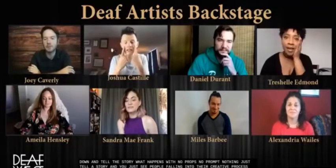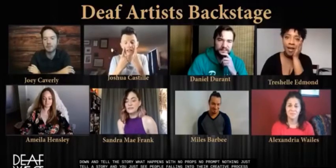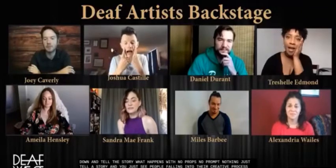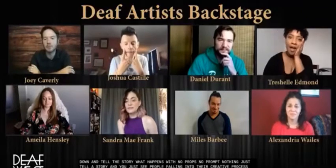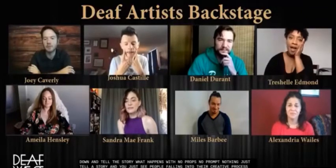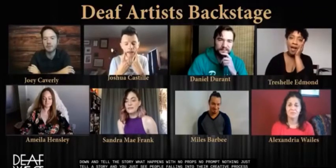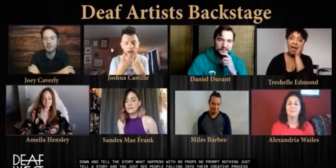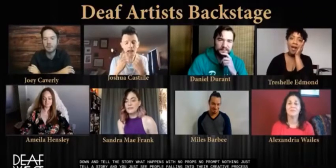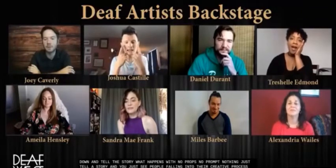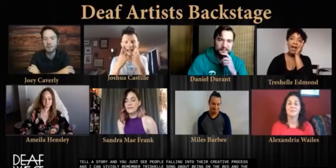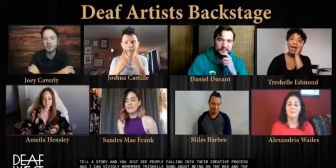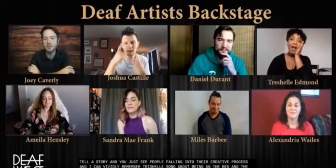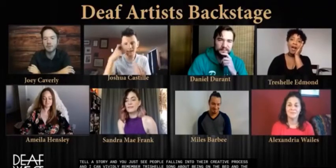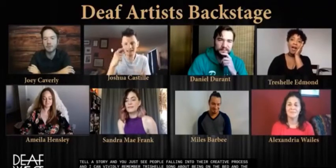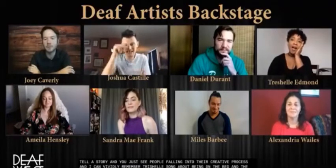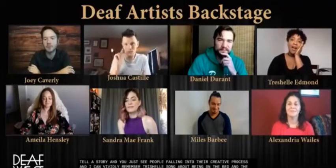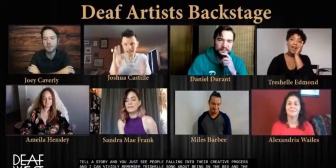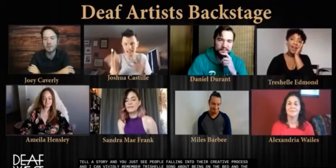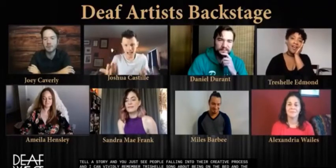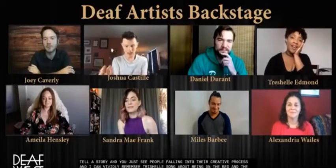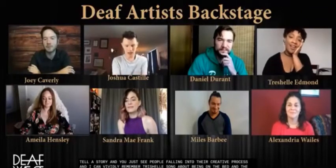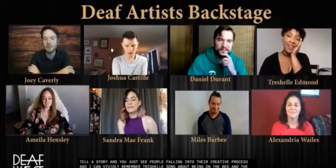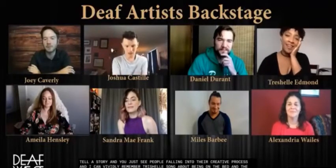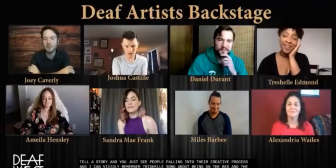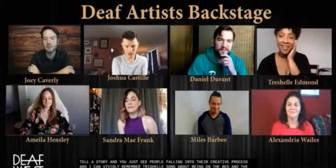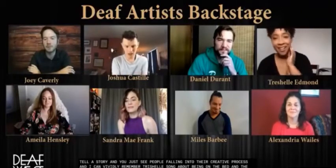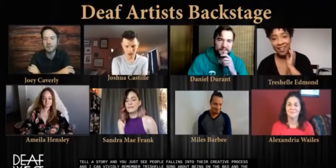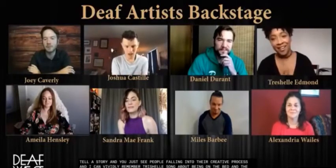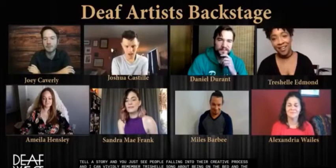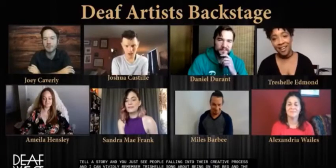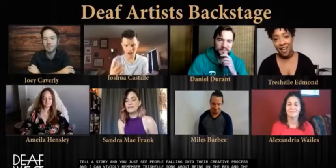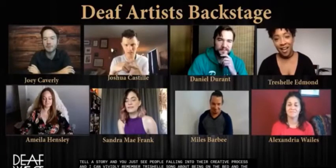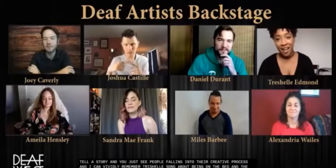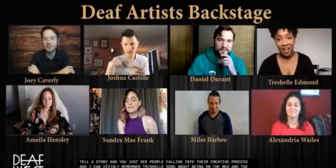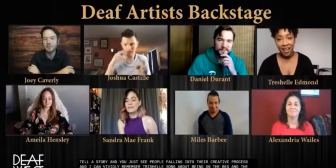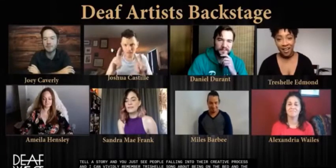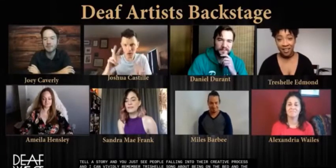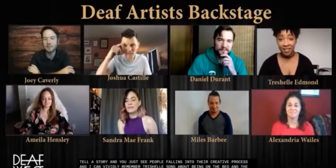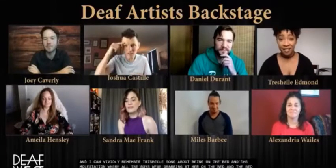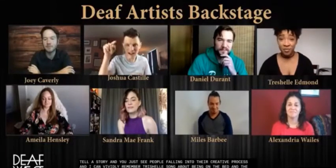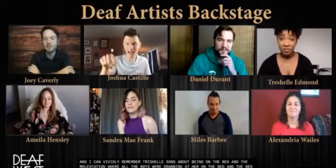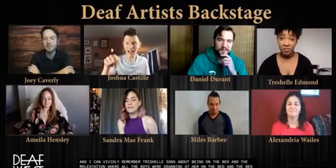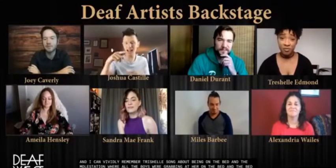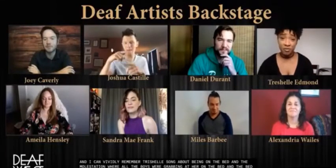And then falling back and everybody immediately knowing to catch him. And there I was I was crying.